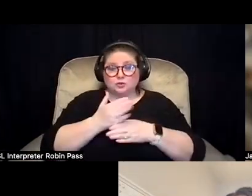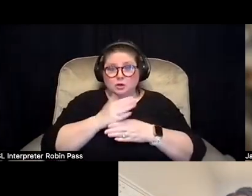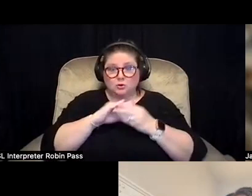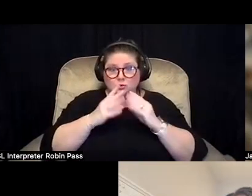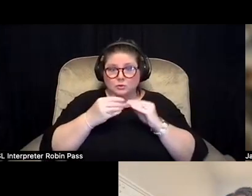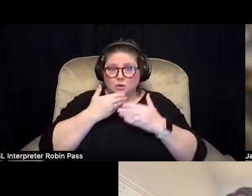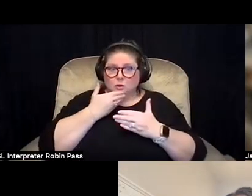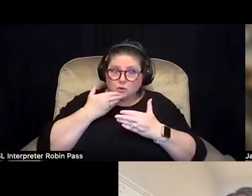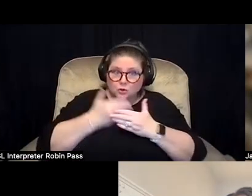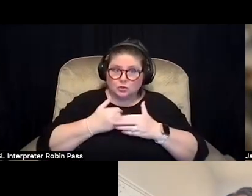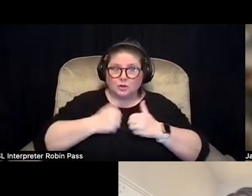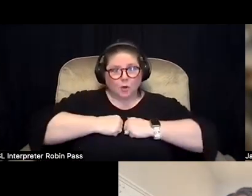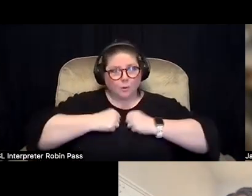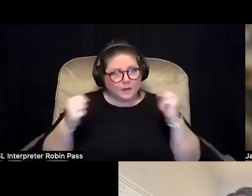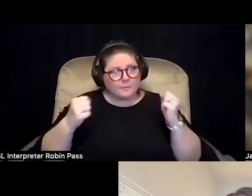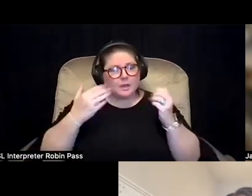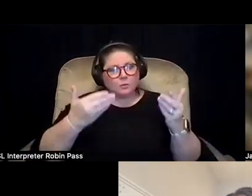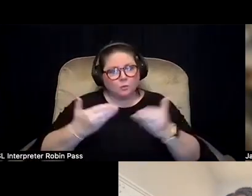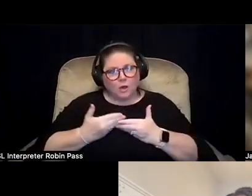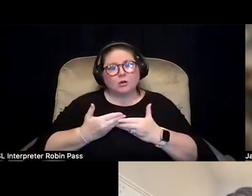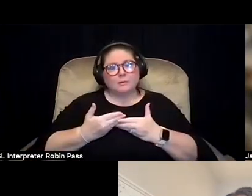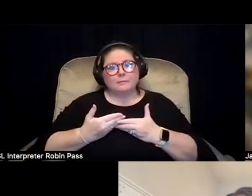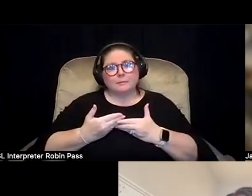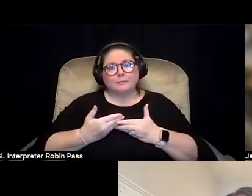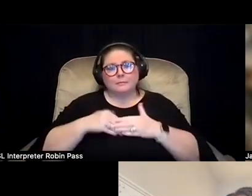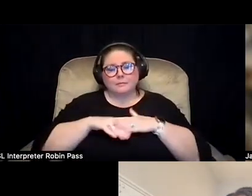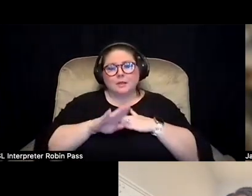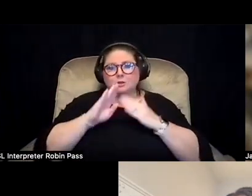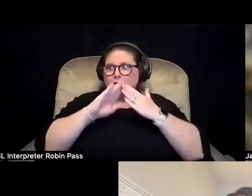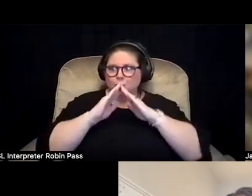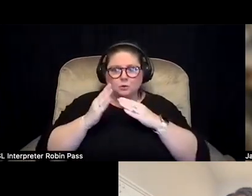up and and welcome them into your whether it's a community gathering your classroom your home